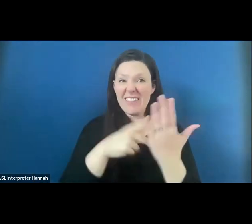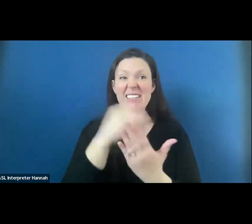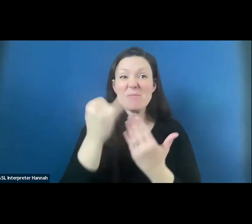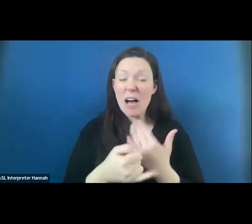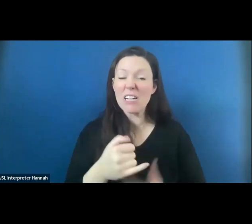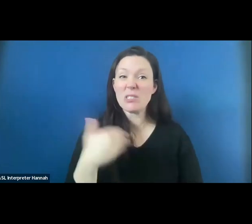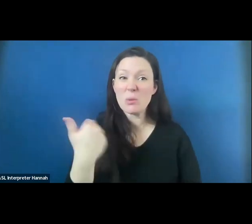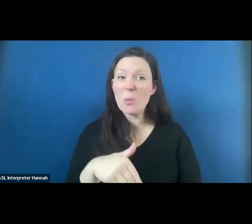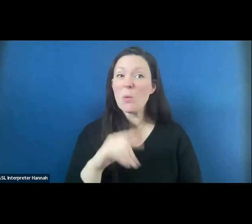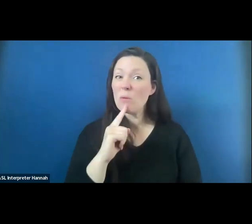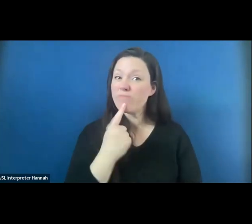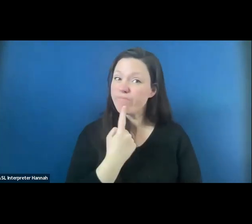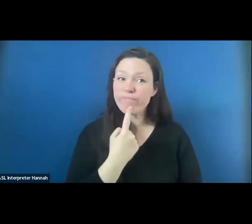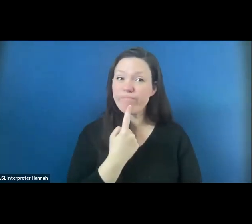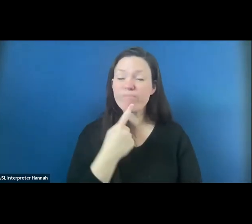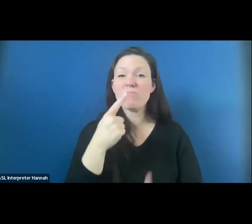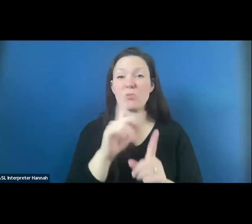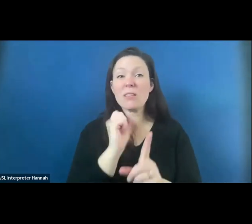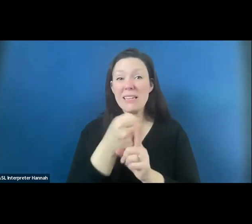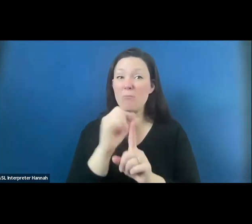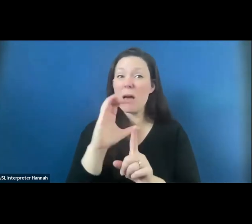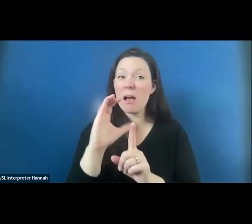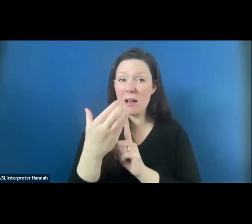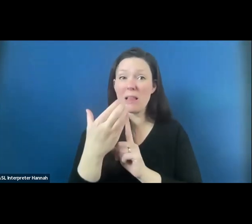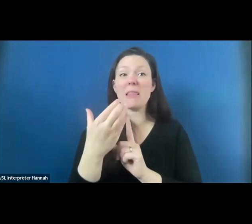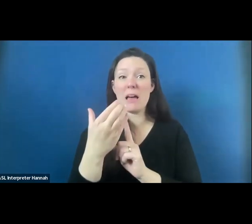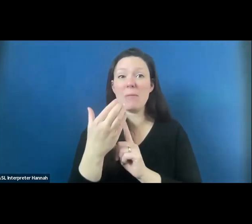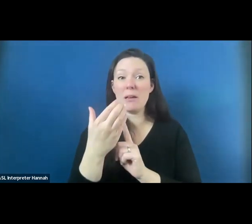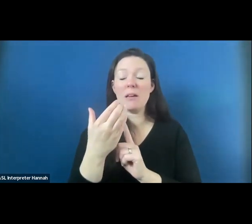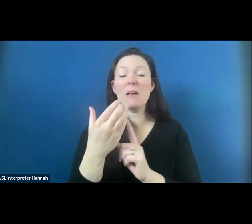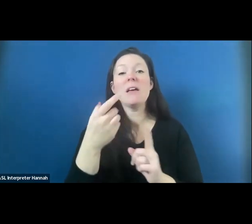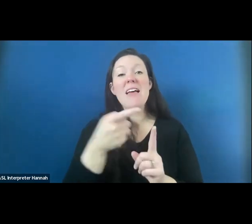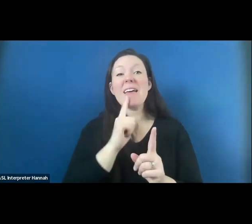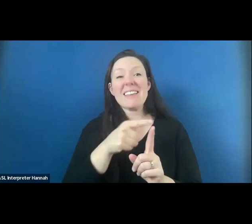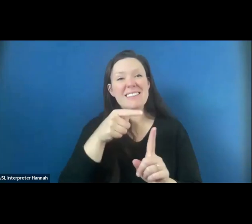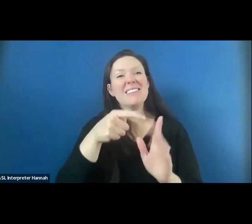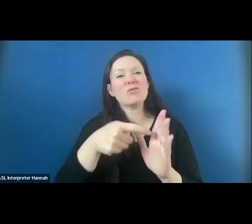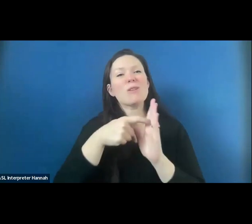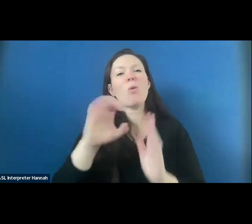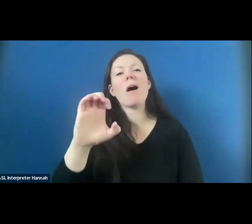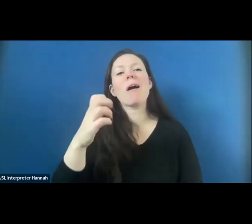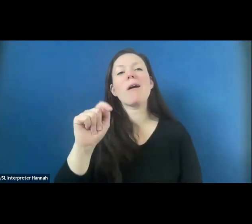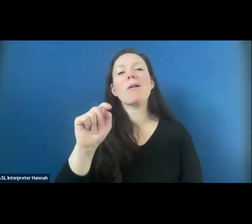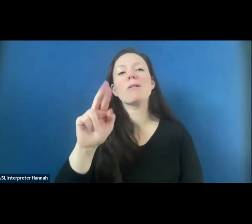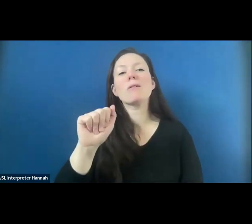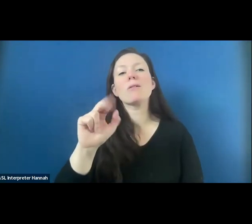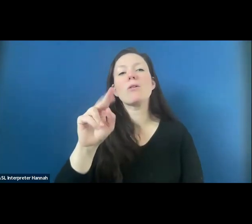false solutions to the climate crisis, because it involves extraction. And we know that all extraction involves the displacement